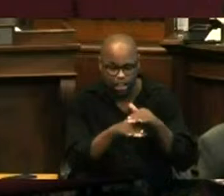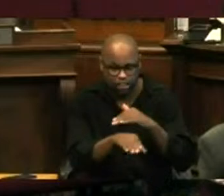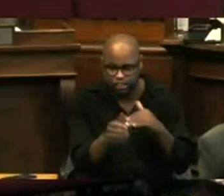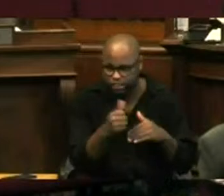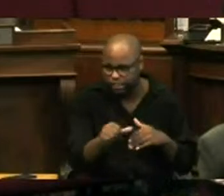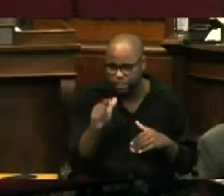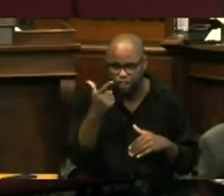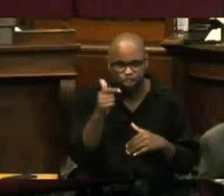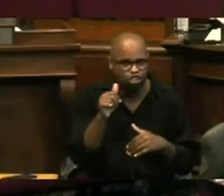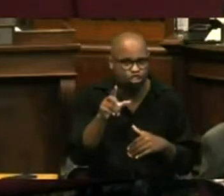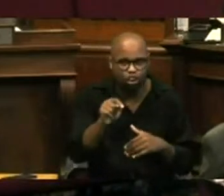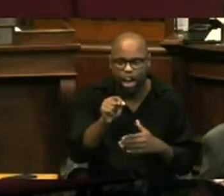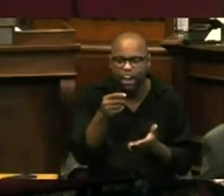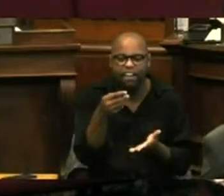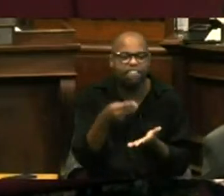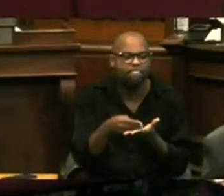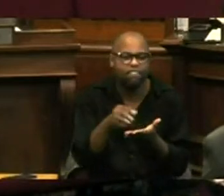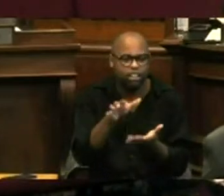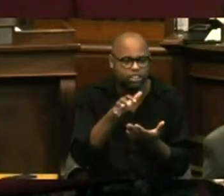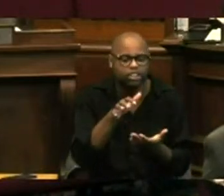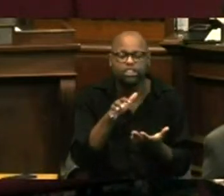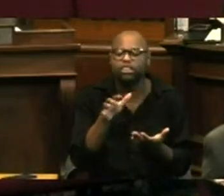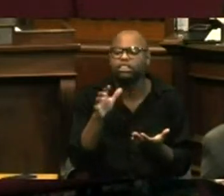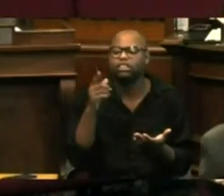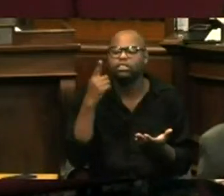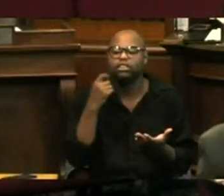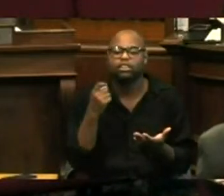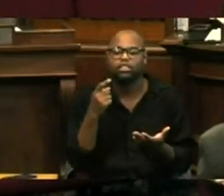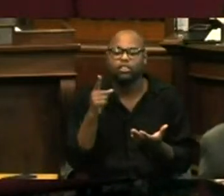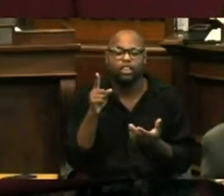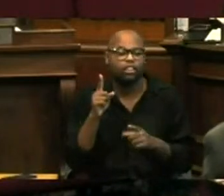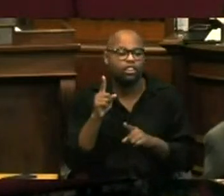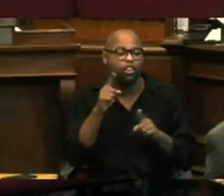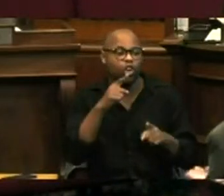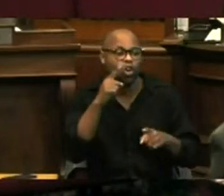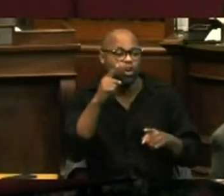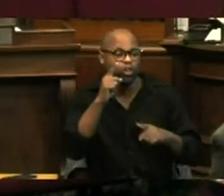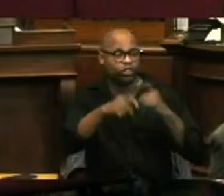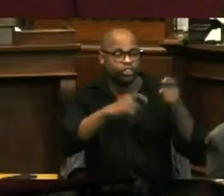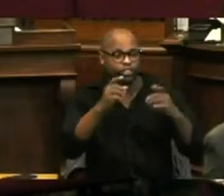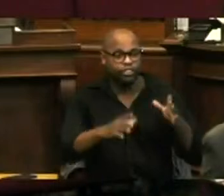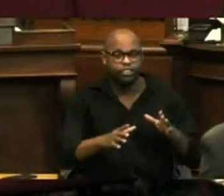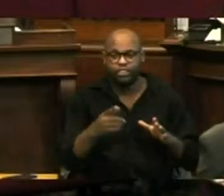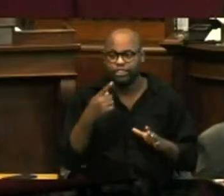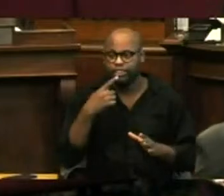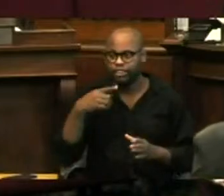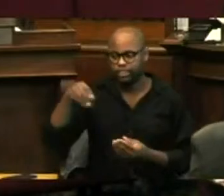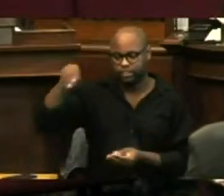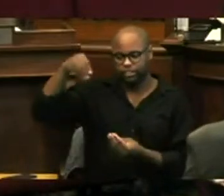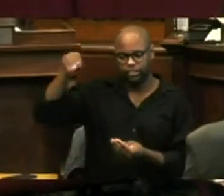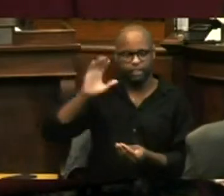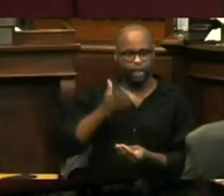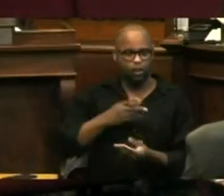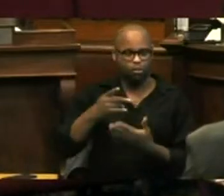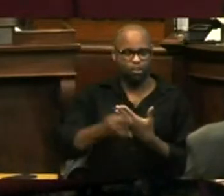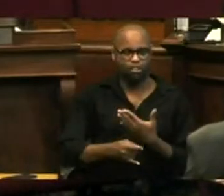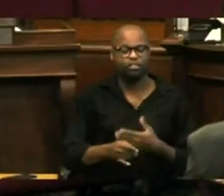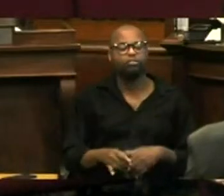a plan in place. So we haven't been able to access any grant